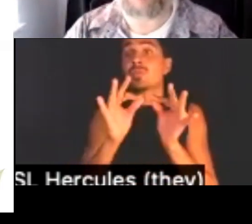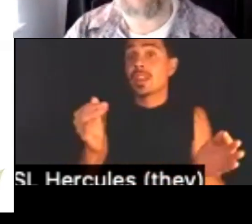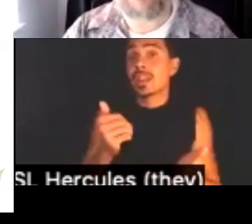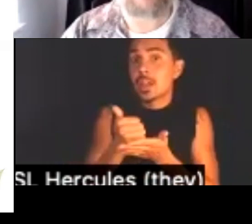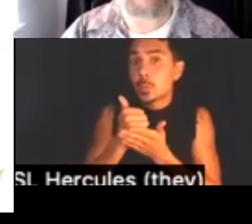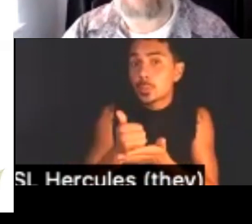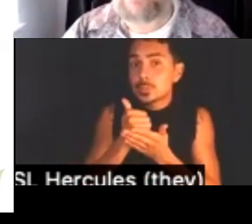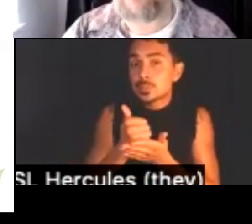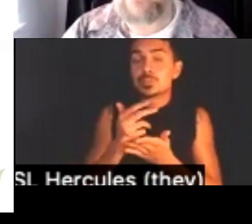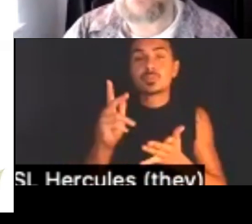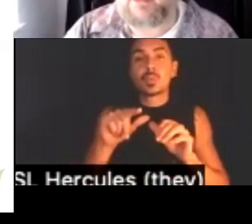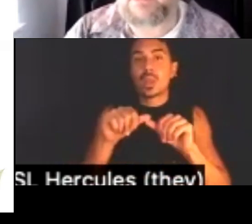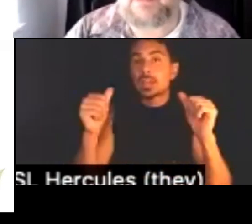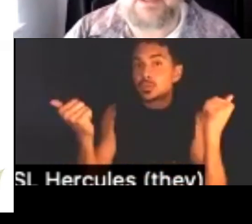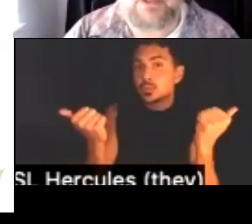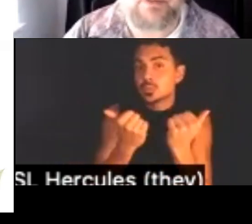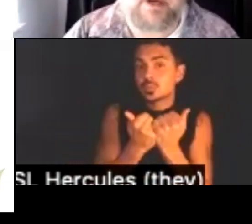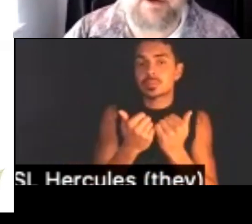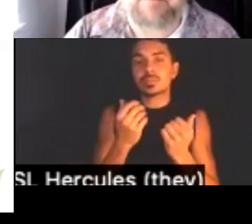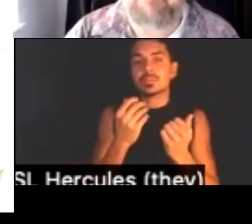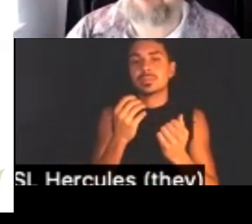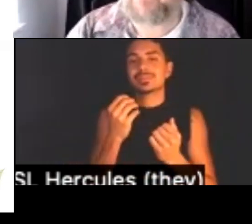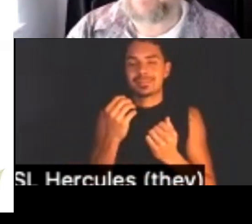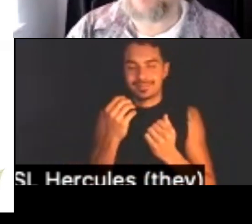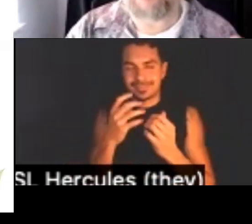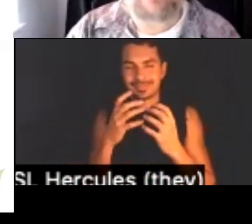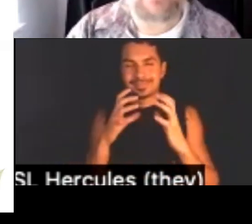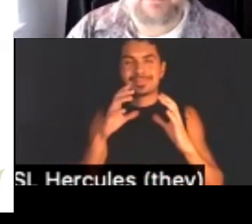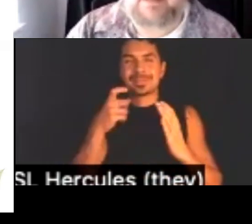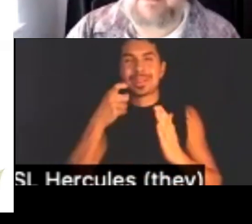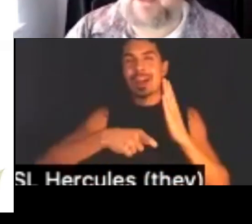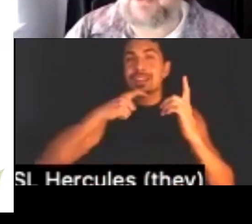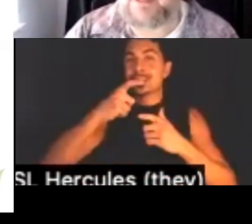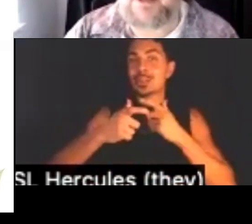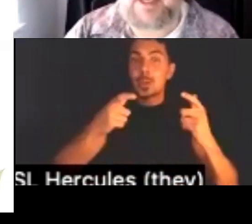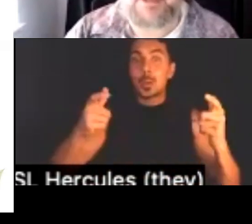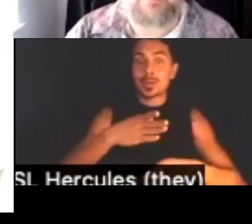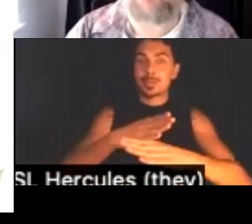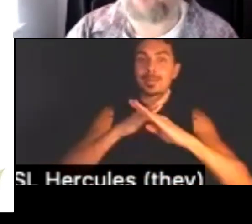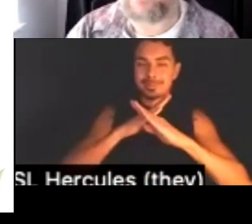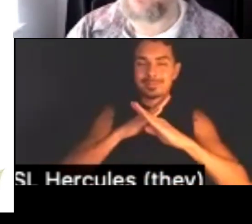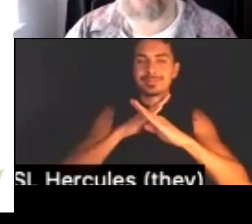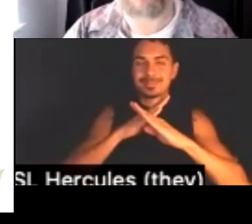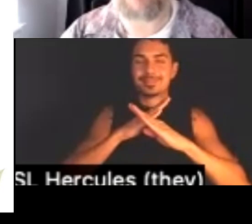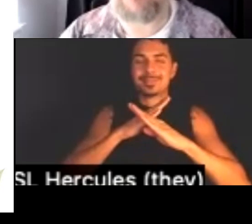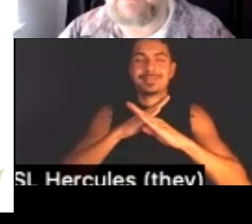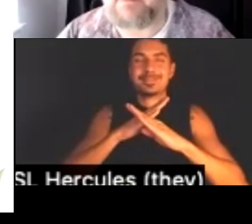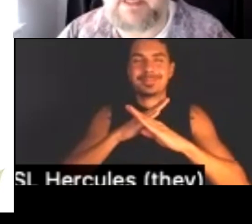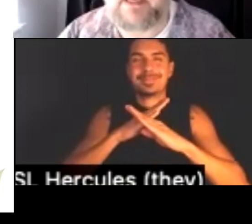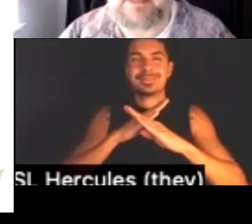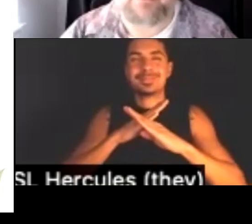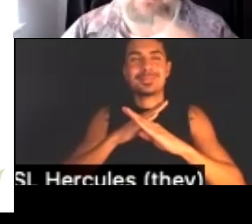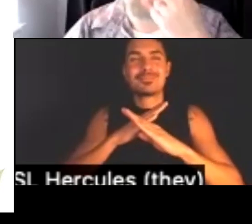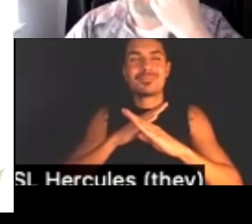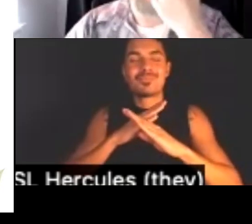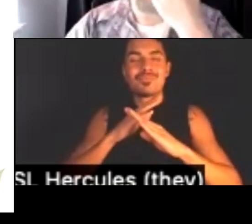but a lot of times cost is a huge barrier. We also talked about transportation before and what that means to be accessible.